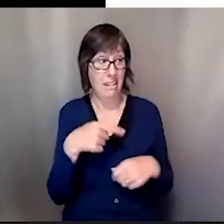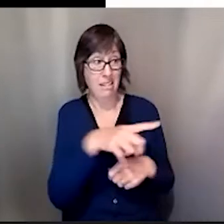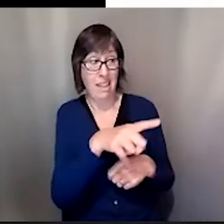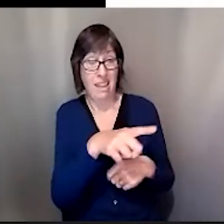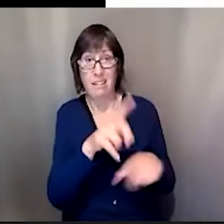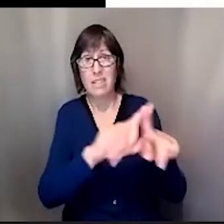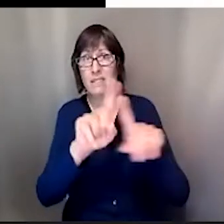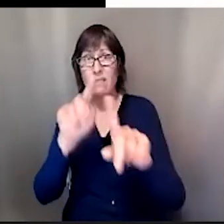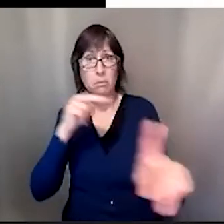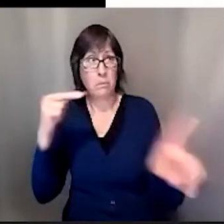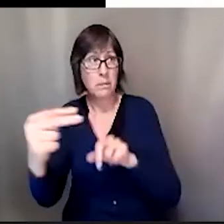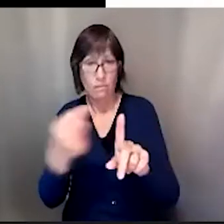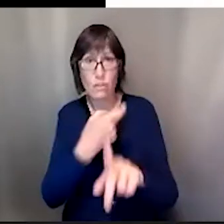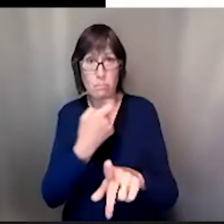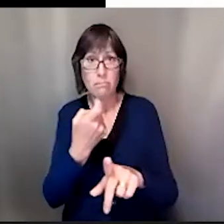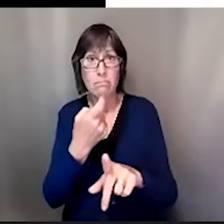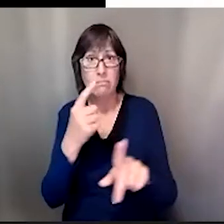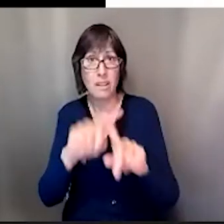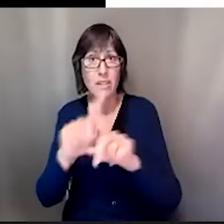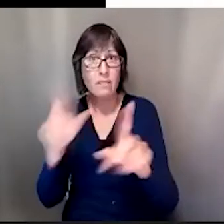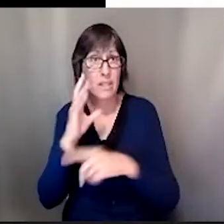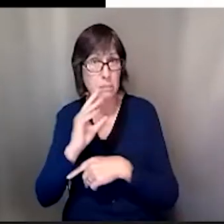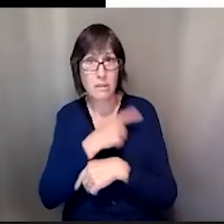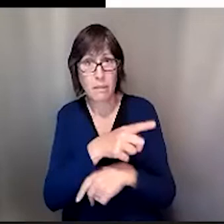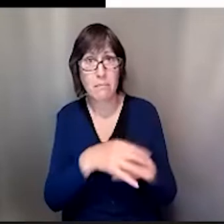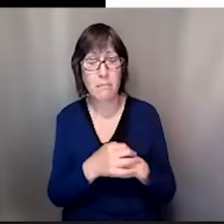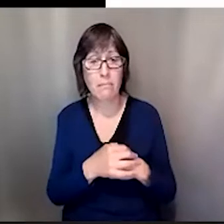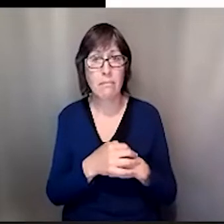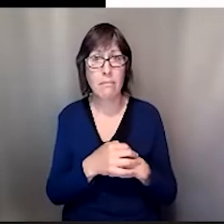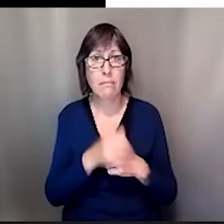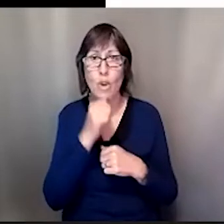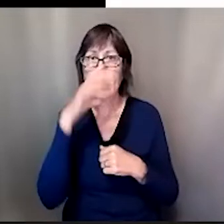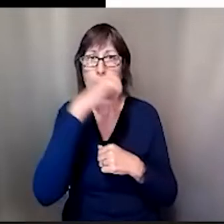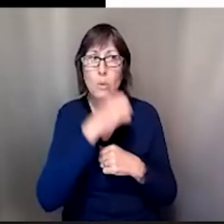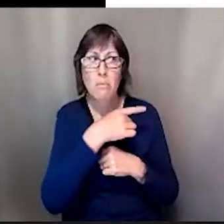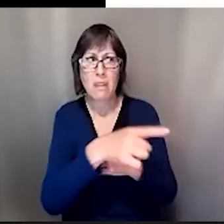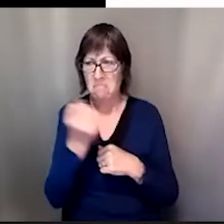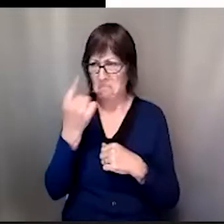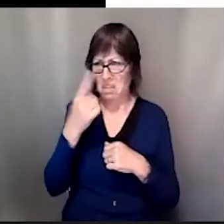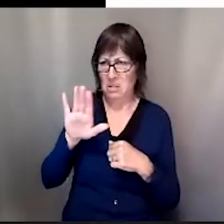perspectives and experiences. Don’t assume that they will understand your specific practice